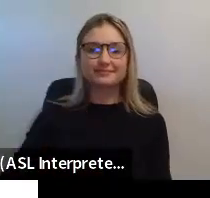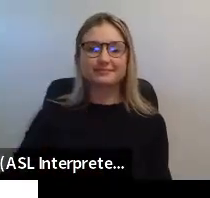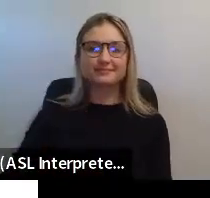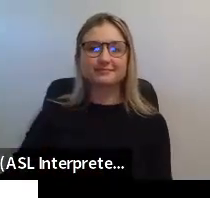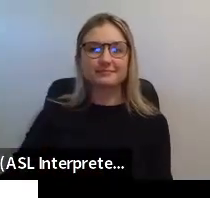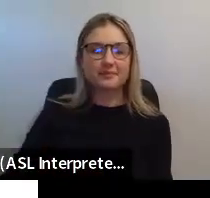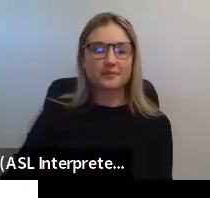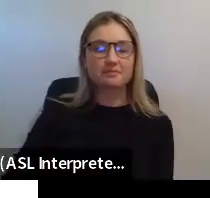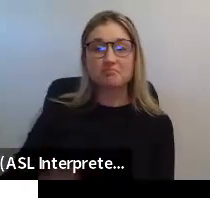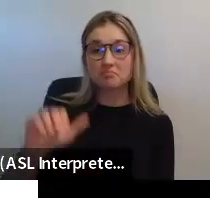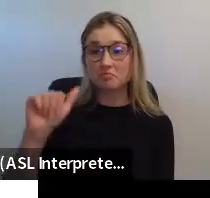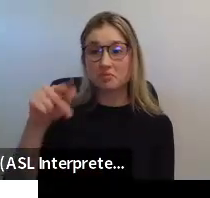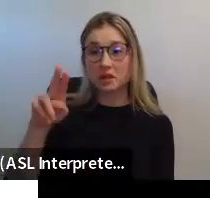April. Okay, I'm back. So just to talk about some quick tips to prepare for a natural disaster.